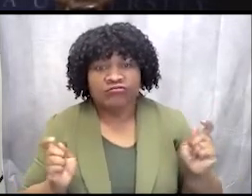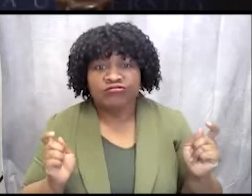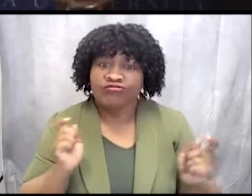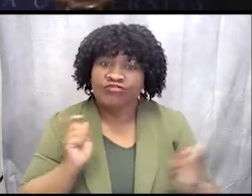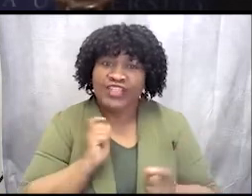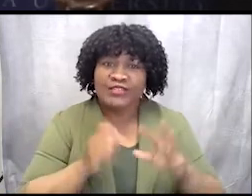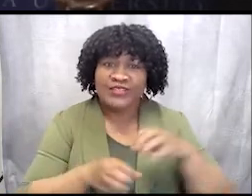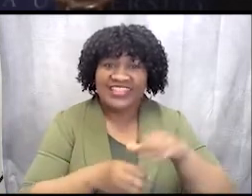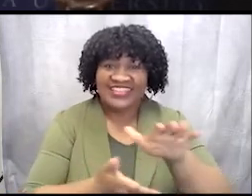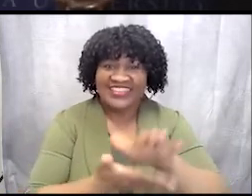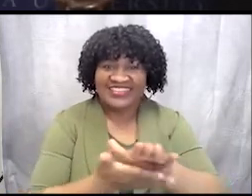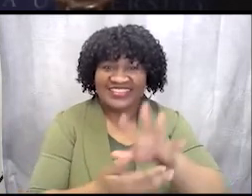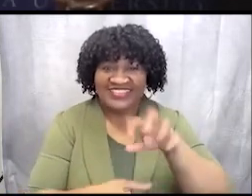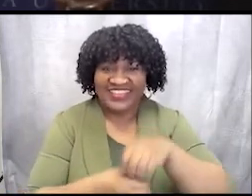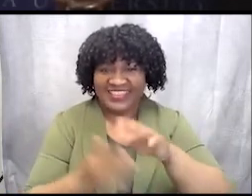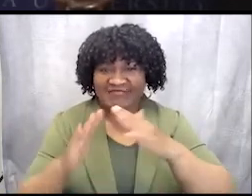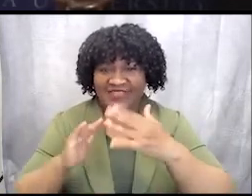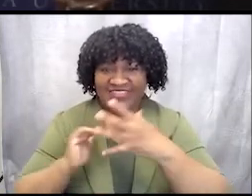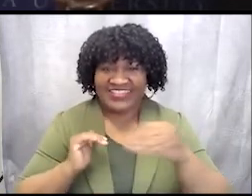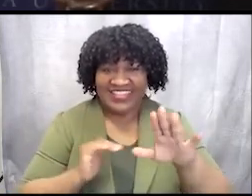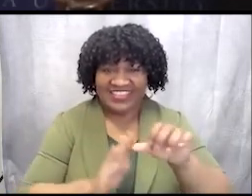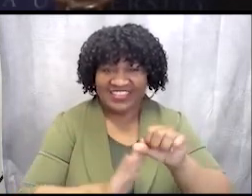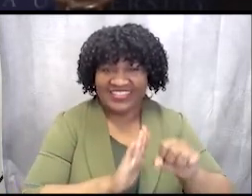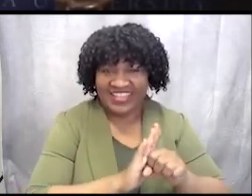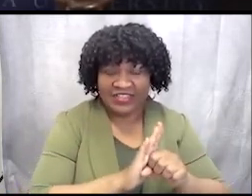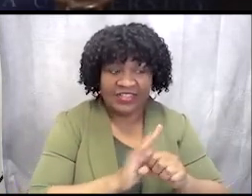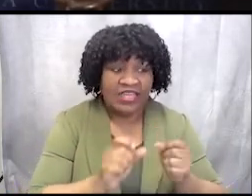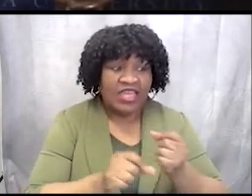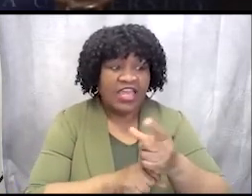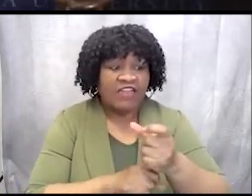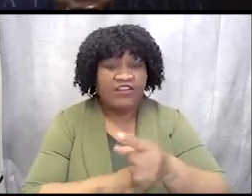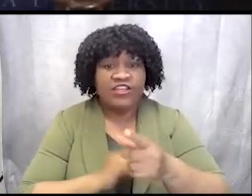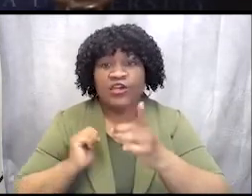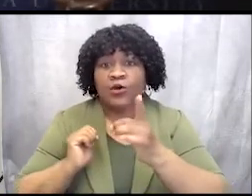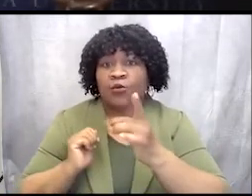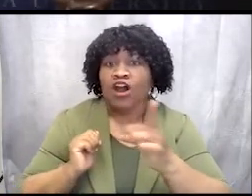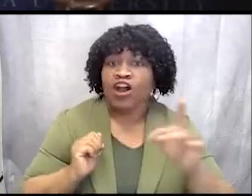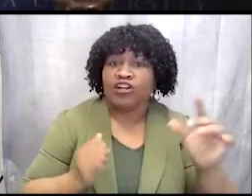in their schools and in their communities. Each year, hundreds of TC graduates are hired